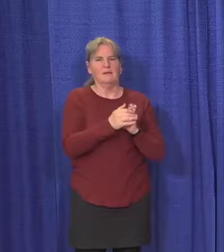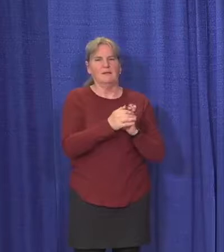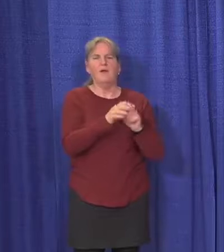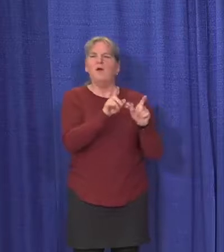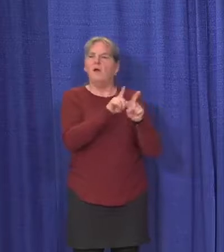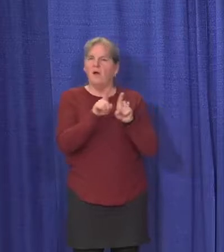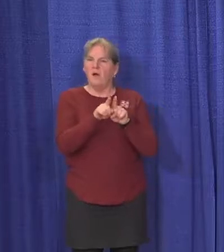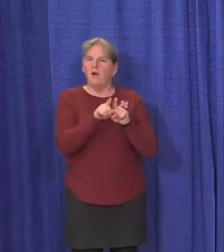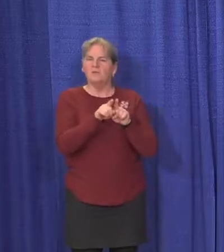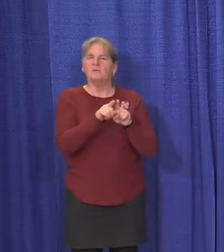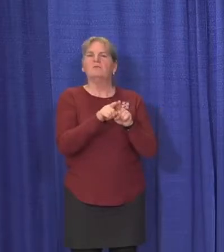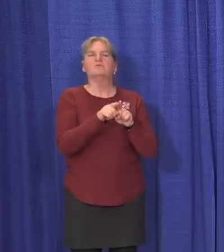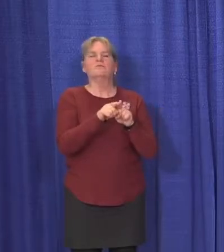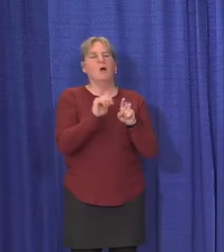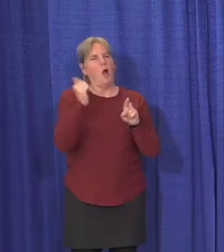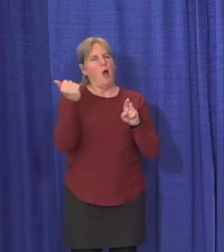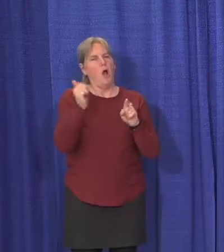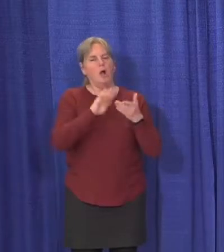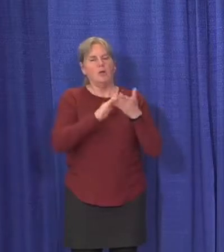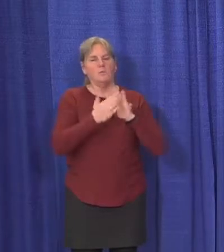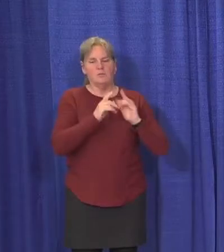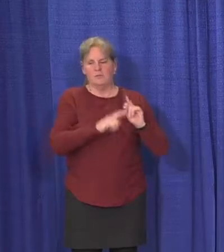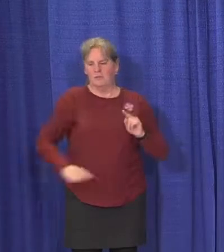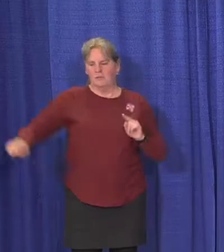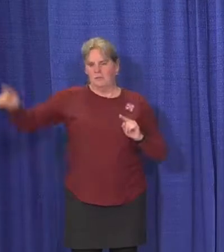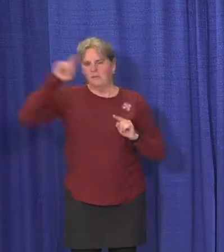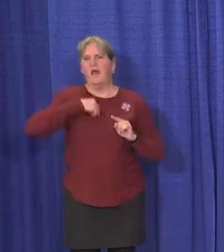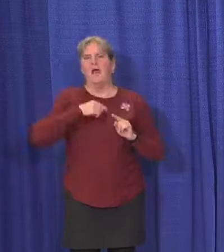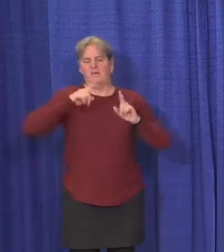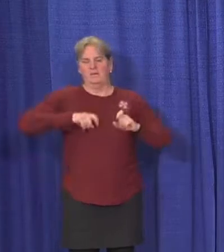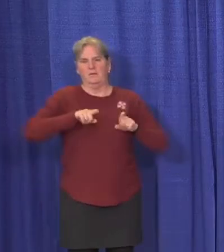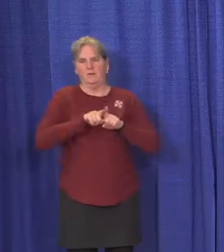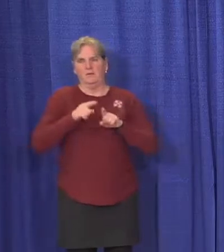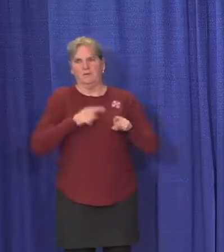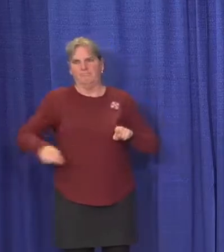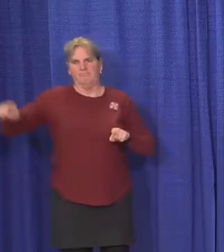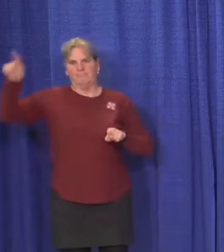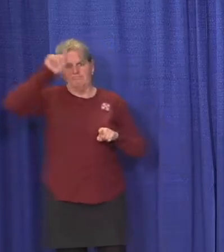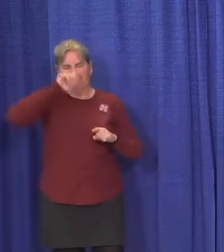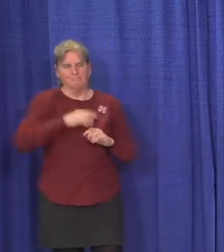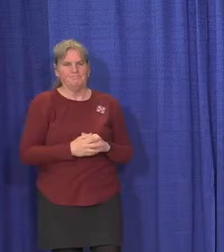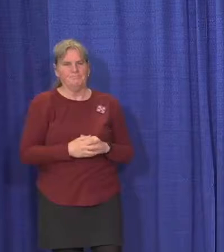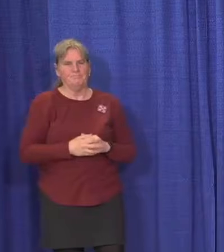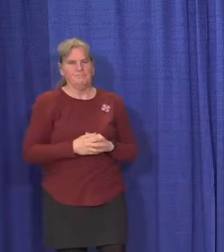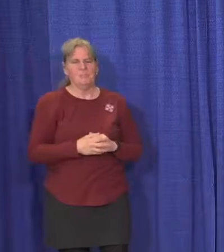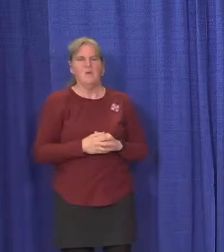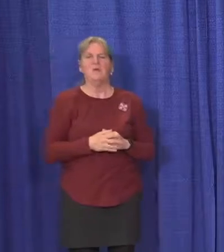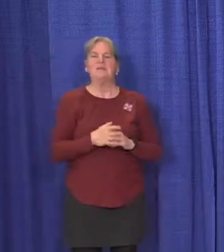tests. Testing is also available throughout the rural Yukon.